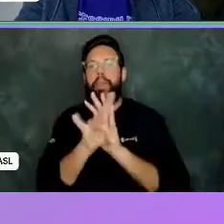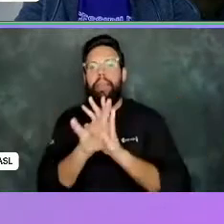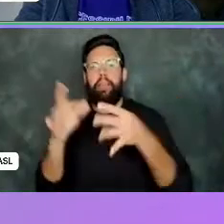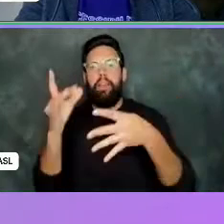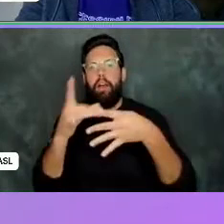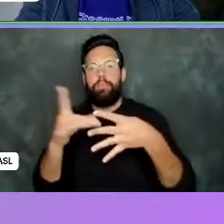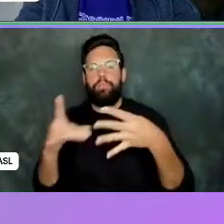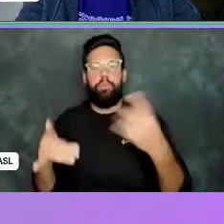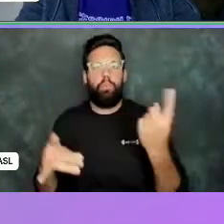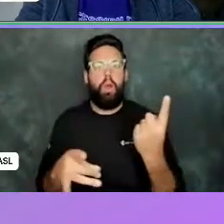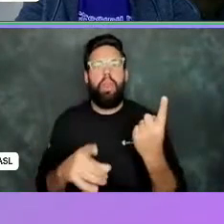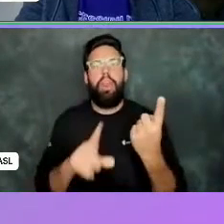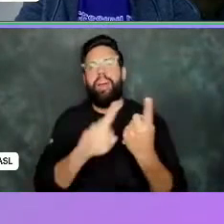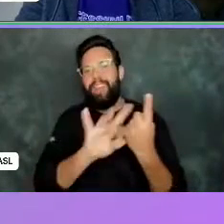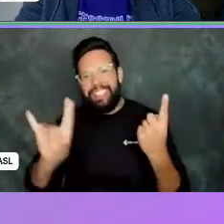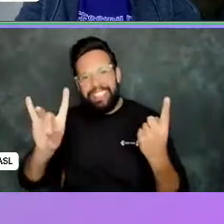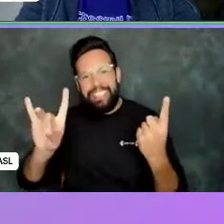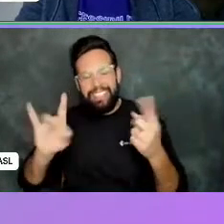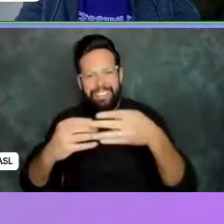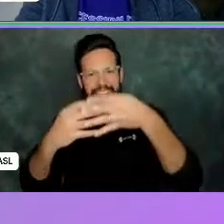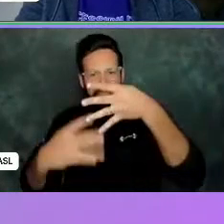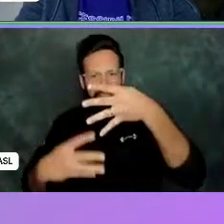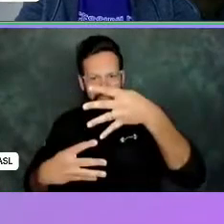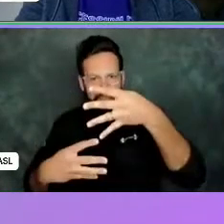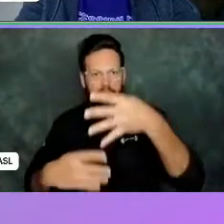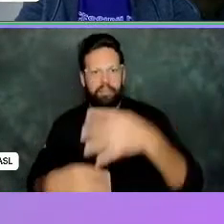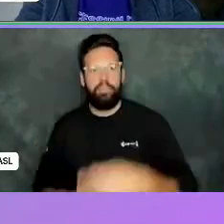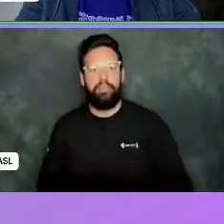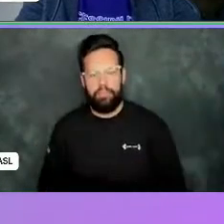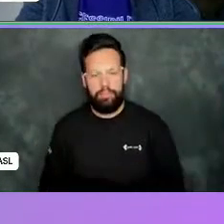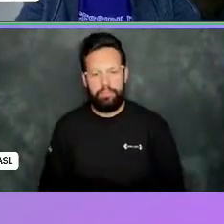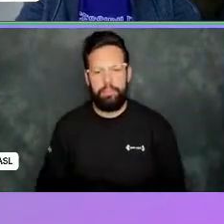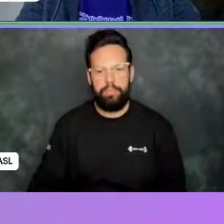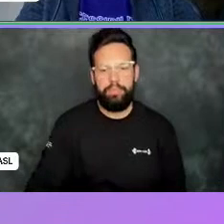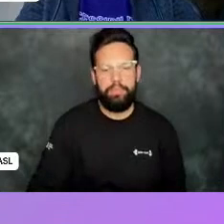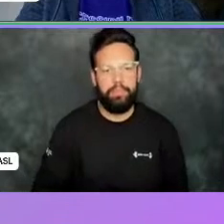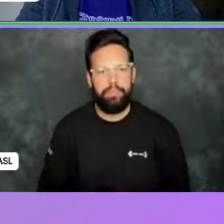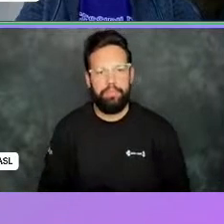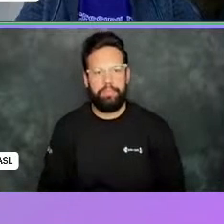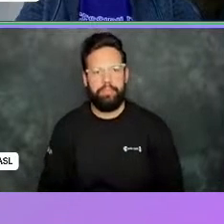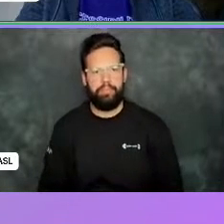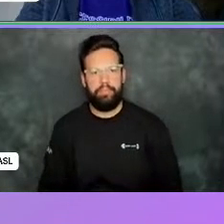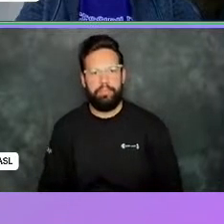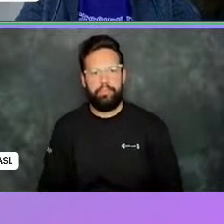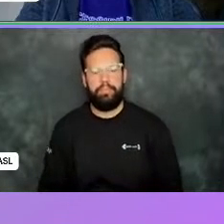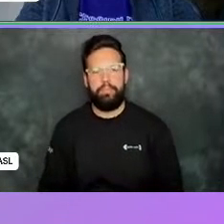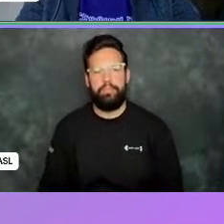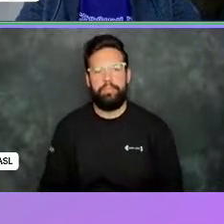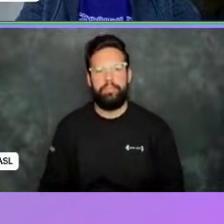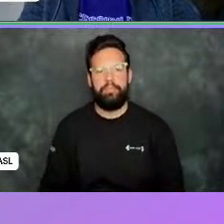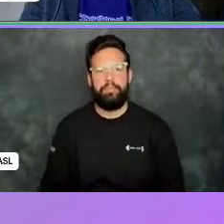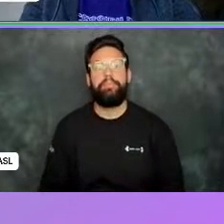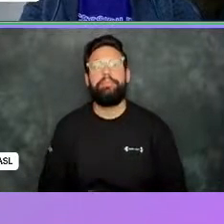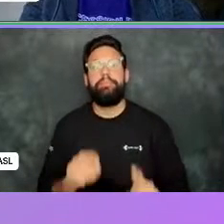option, I'm going to hit and enter key. [>>] Expanded list. Select an option one of eight. Bam so it